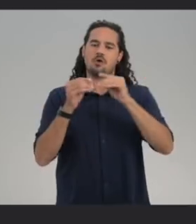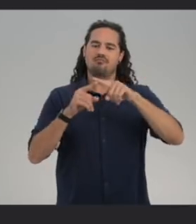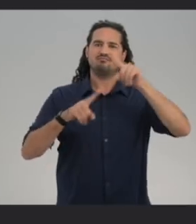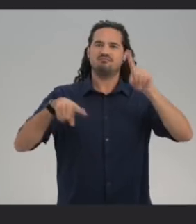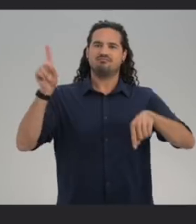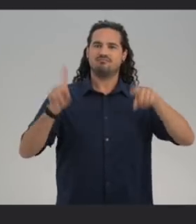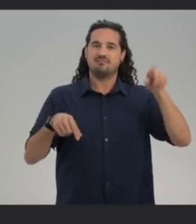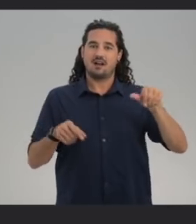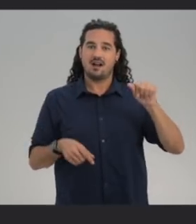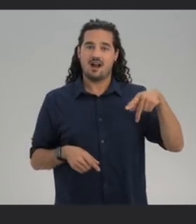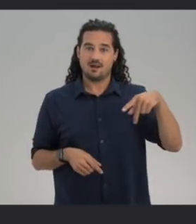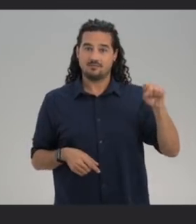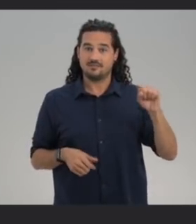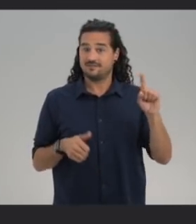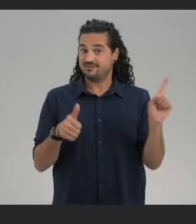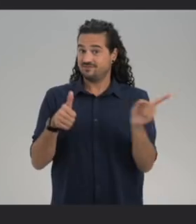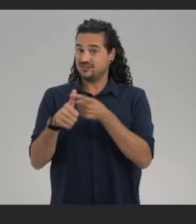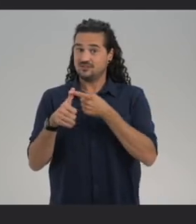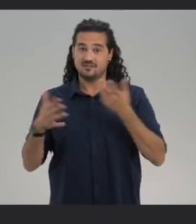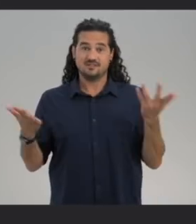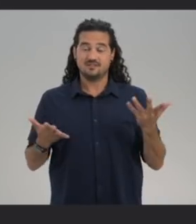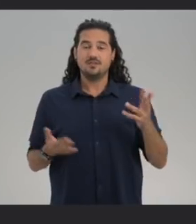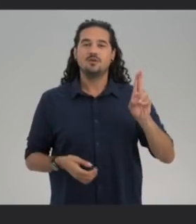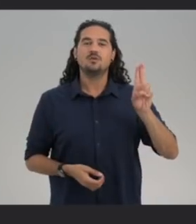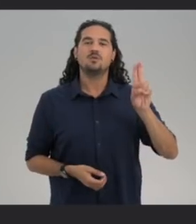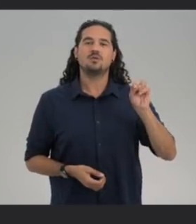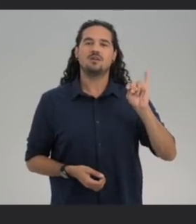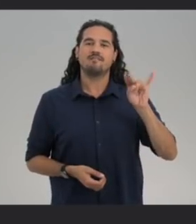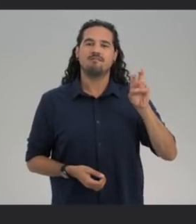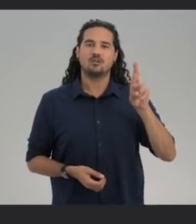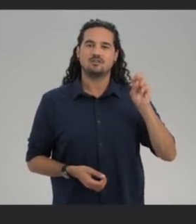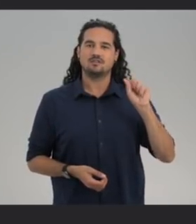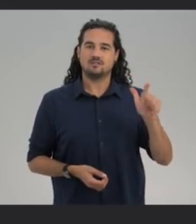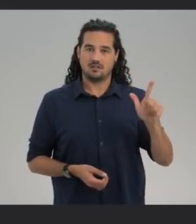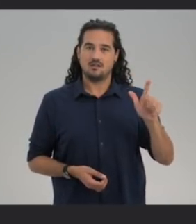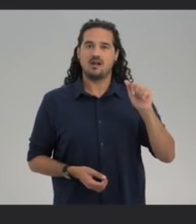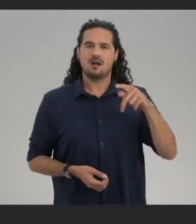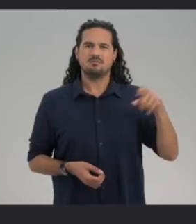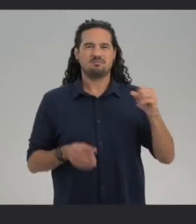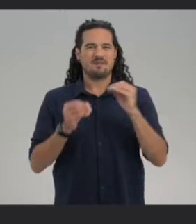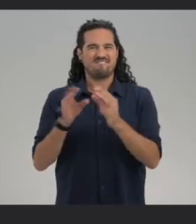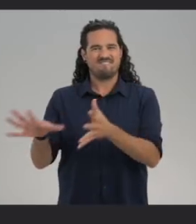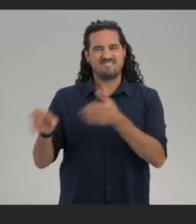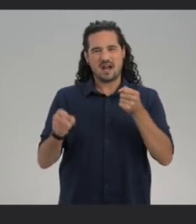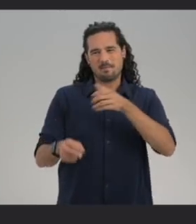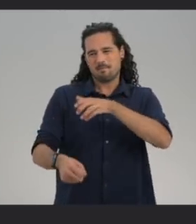First are Universal apps. Simply put, Universal apps are the fastest, most powerful apps you can get.